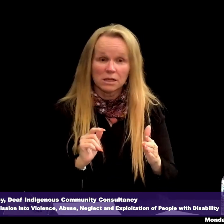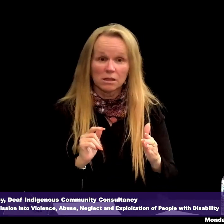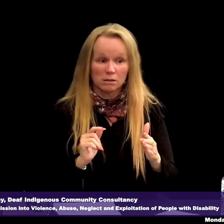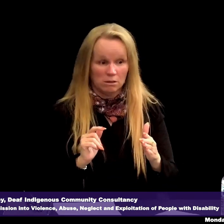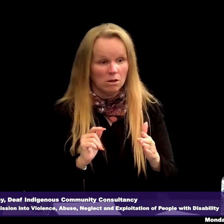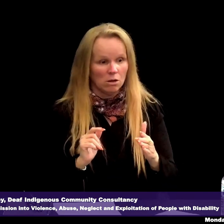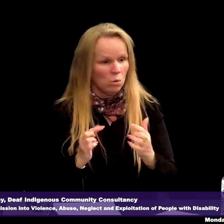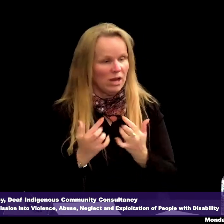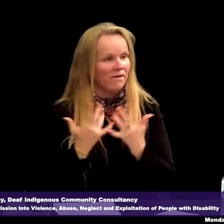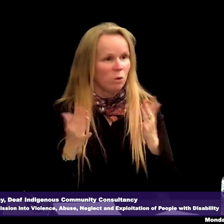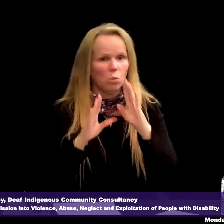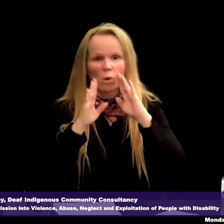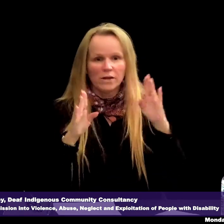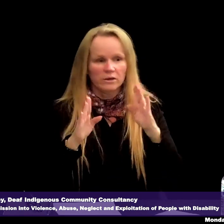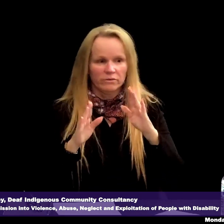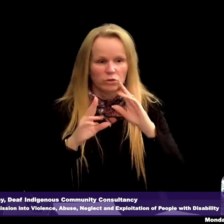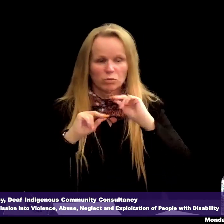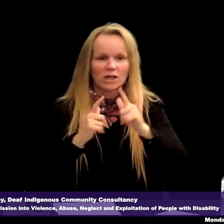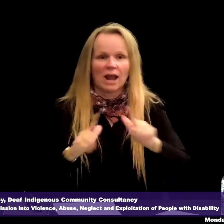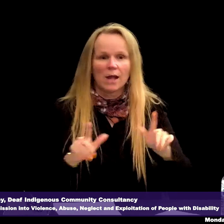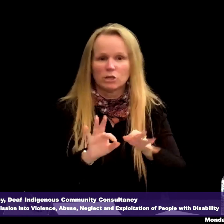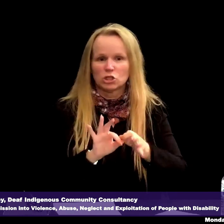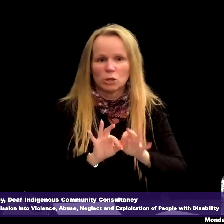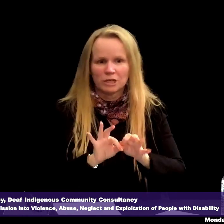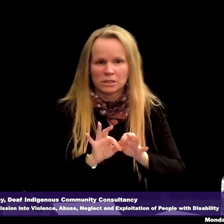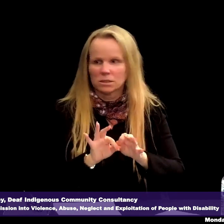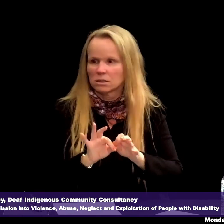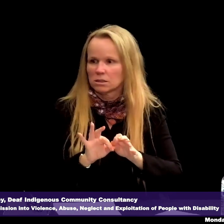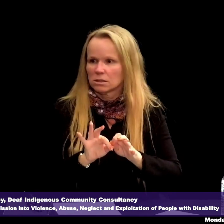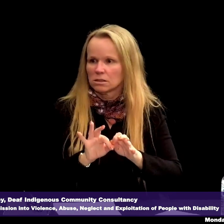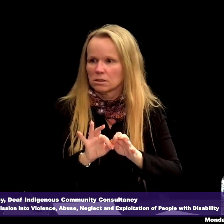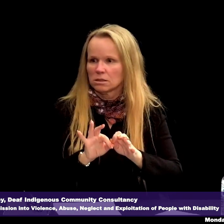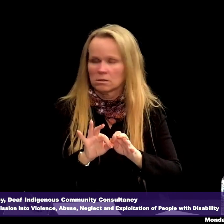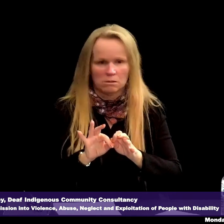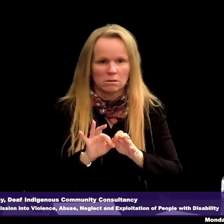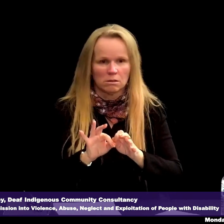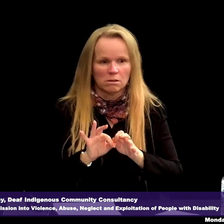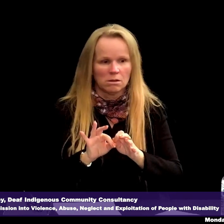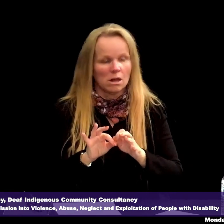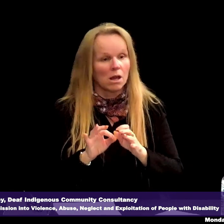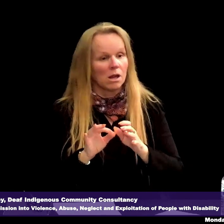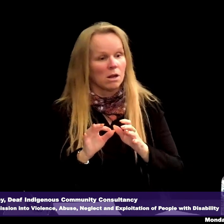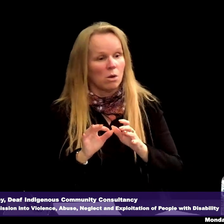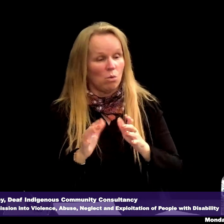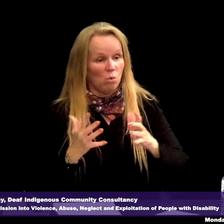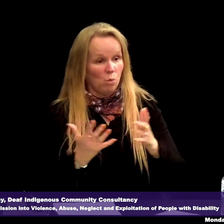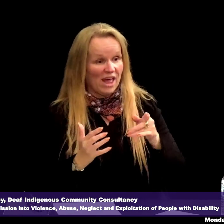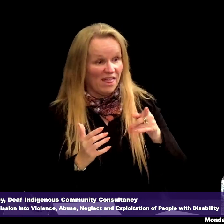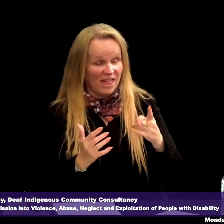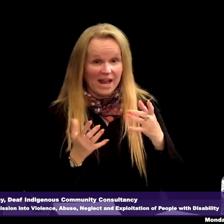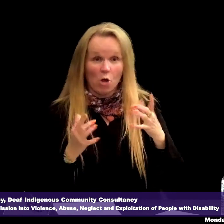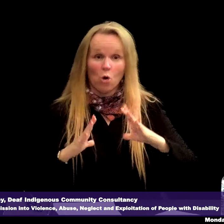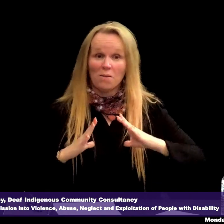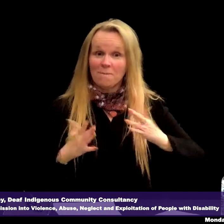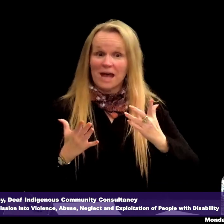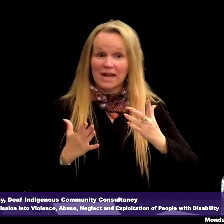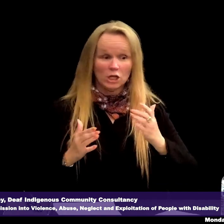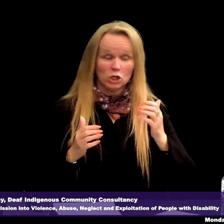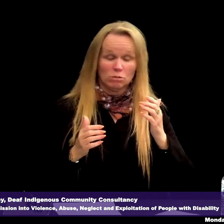competency, there are many wonderful spoken language interpreters out there where they